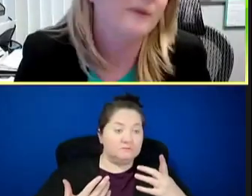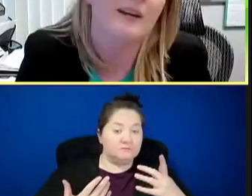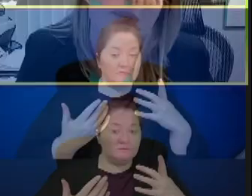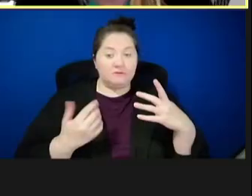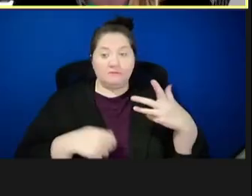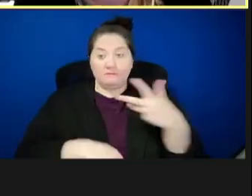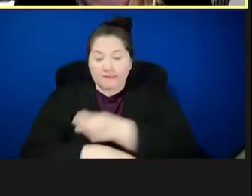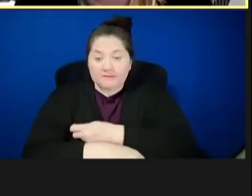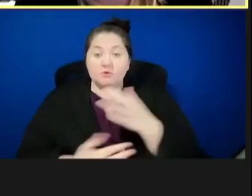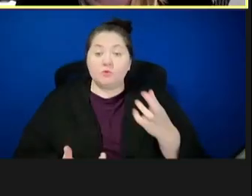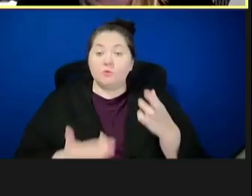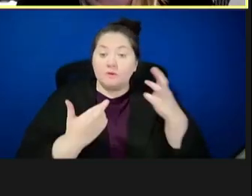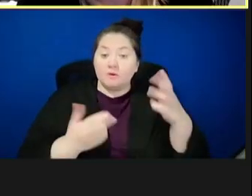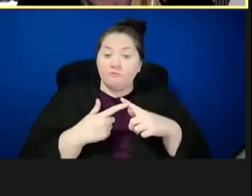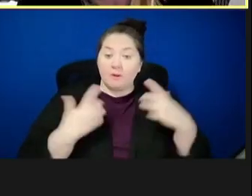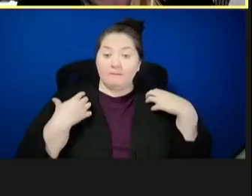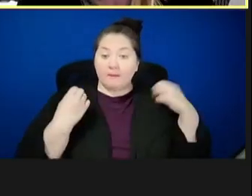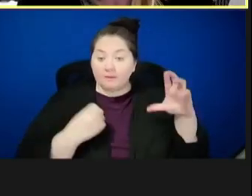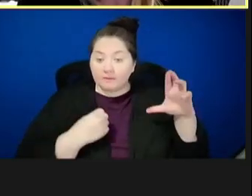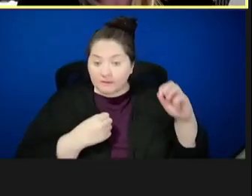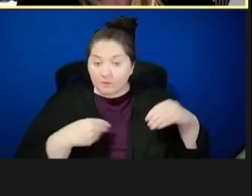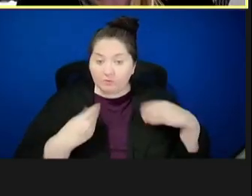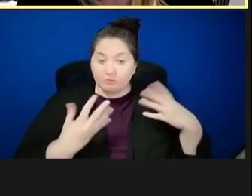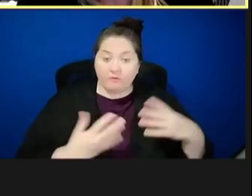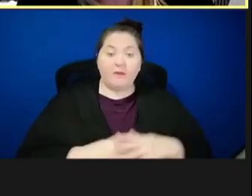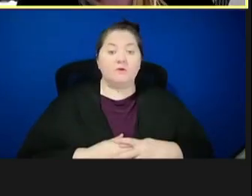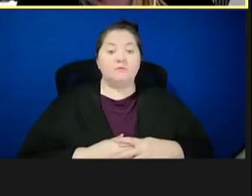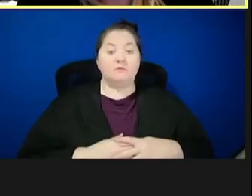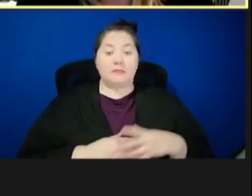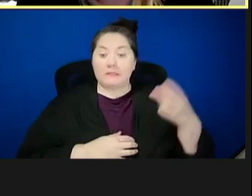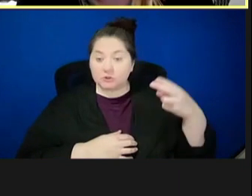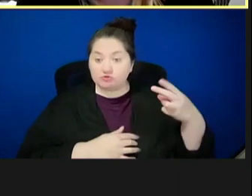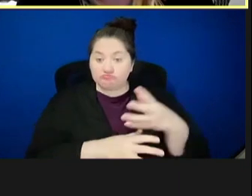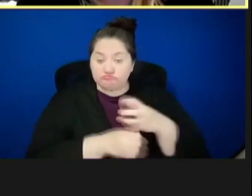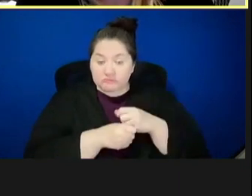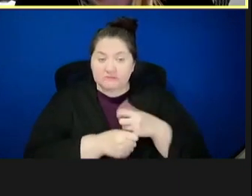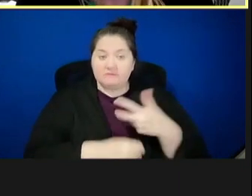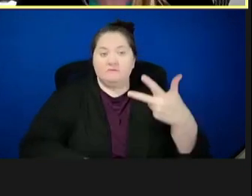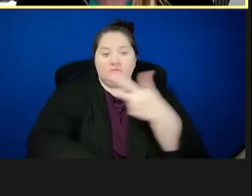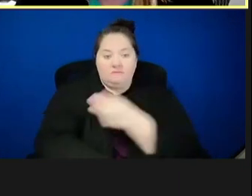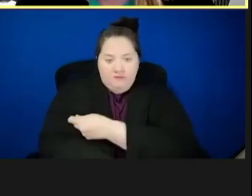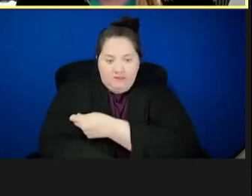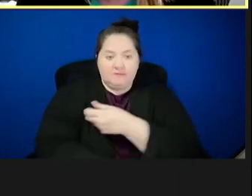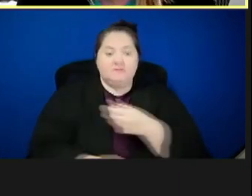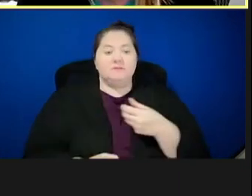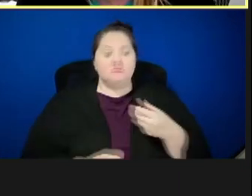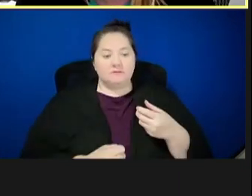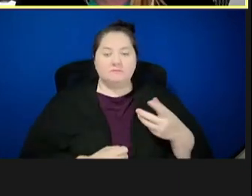recommendation from a healthcare provider and history of receiving a vaccine in a prior vaccine